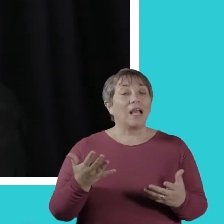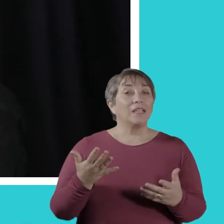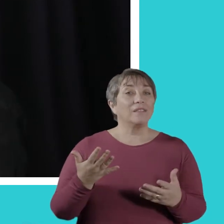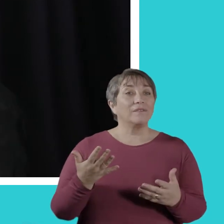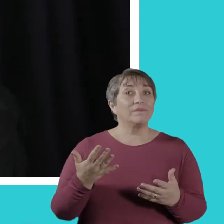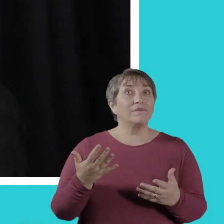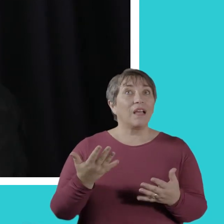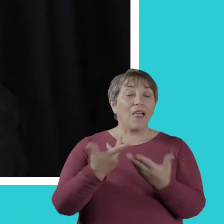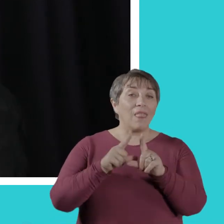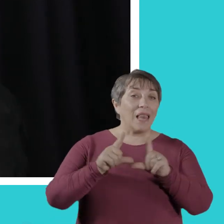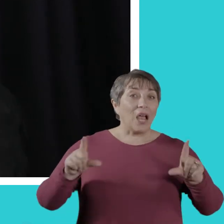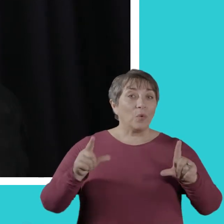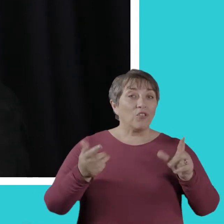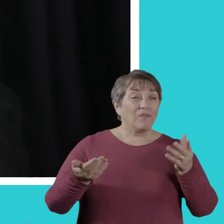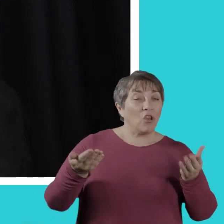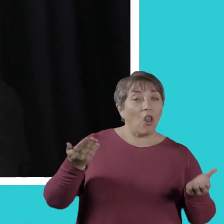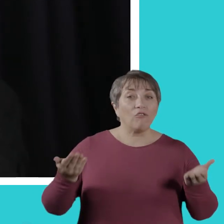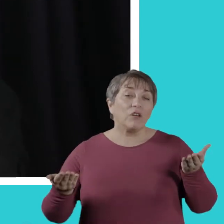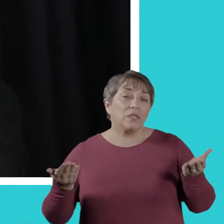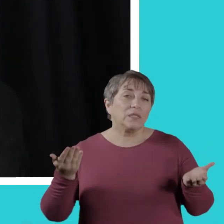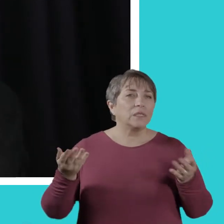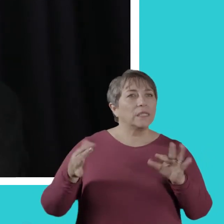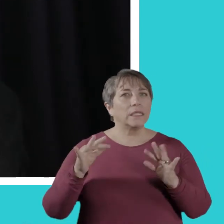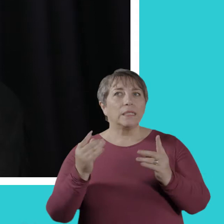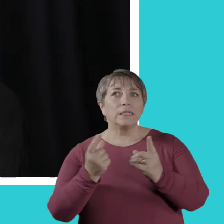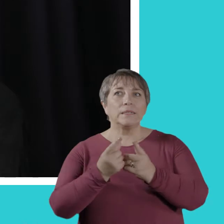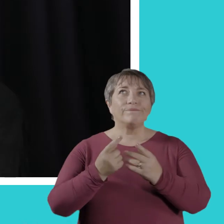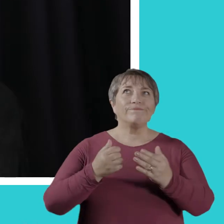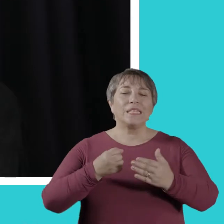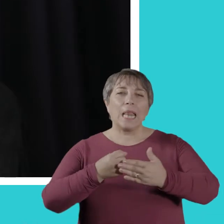language of tolerance there's something in that that sets a limitation for me in that question.